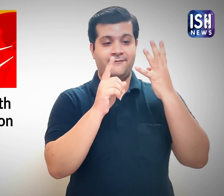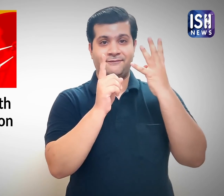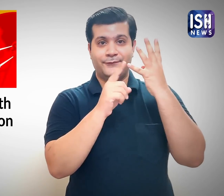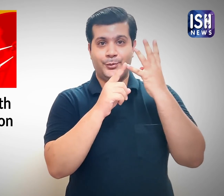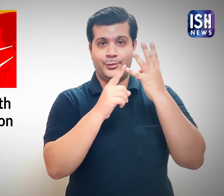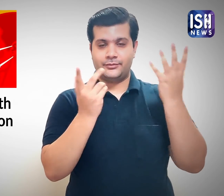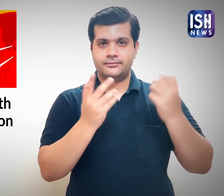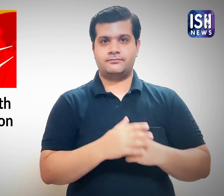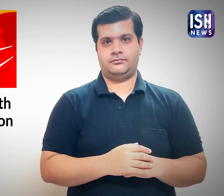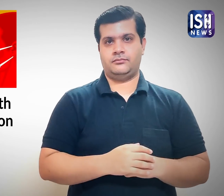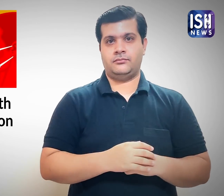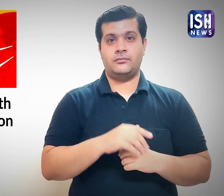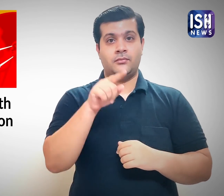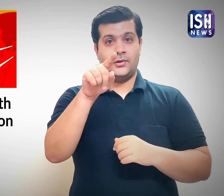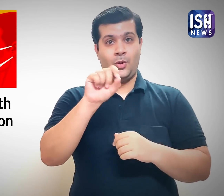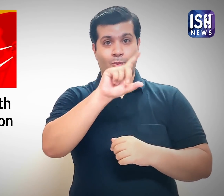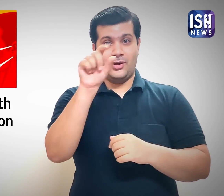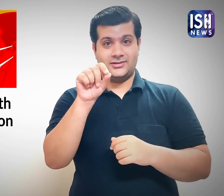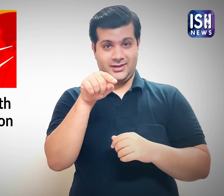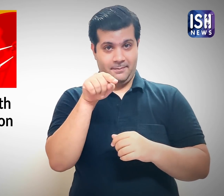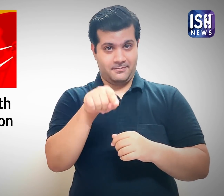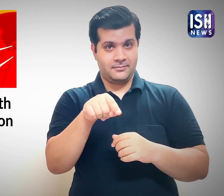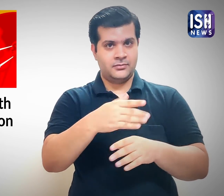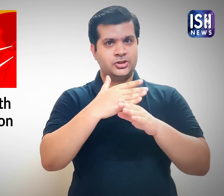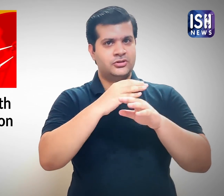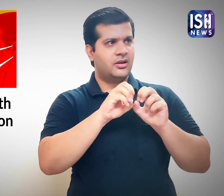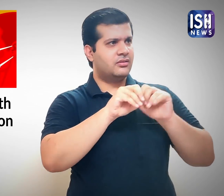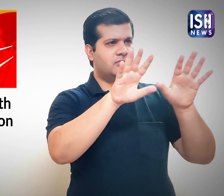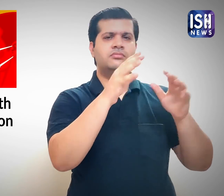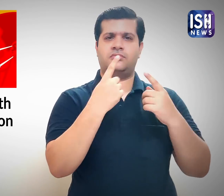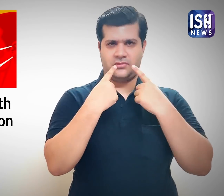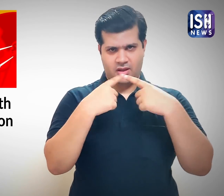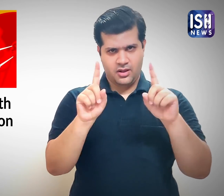4. There is no harm in sharing information on WhatsApp.